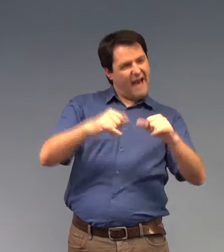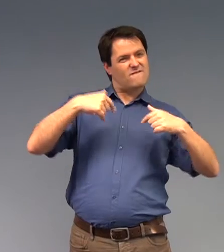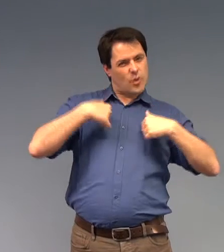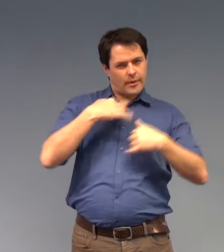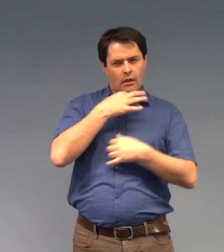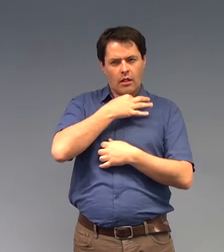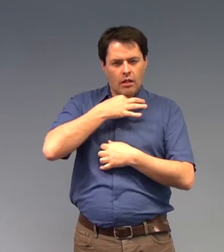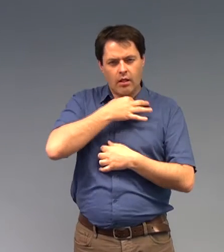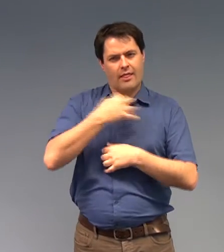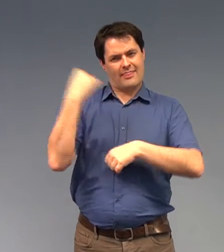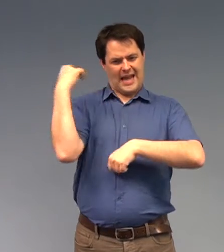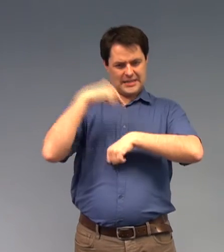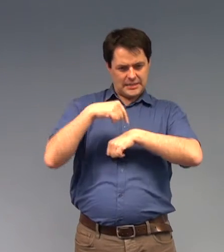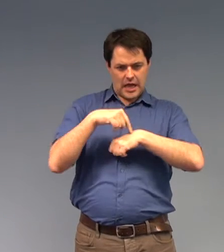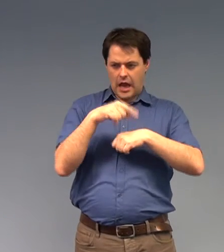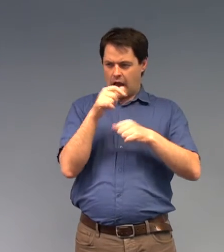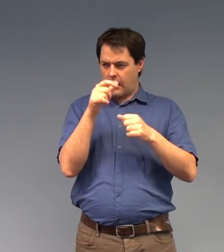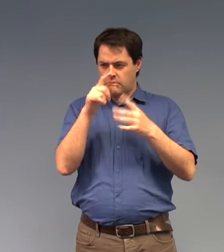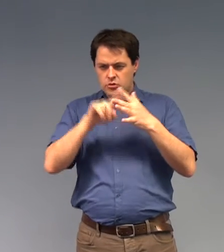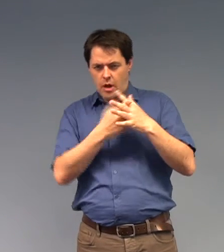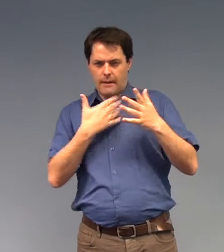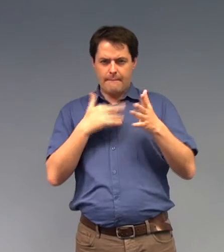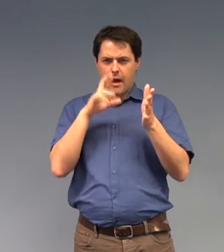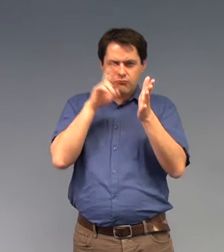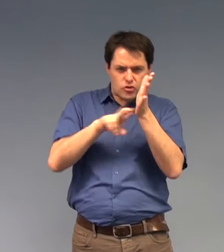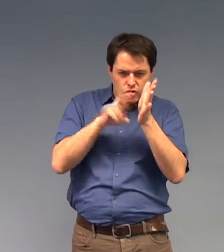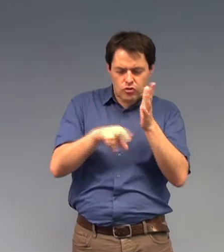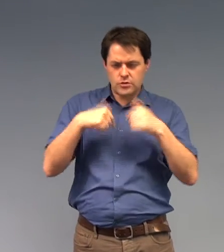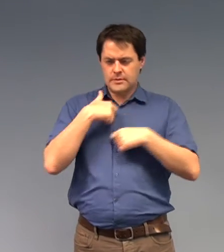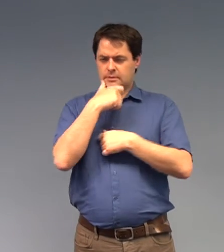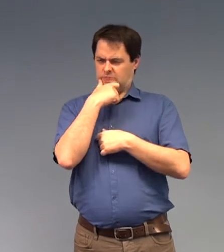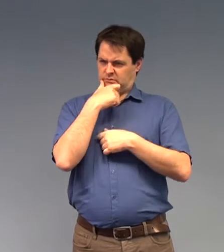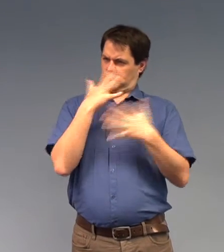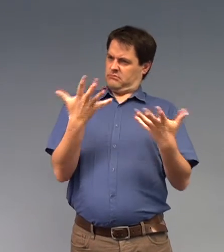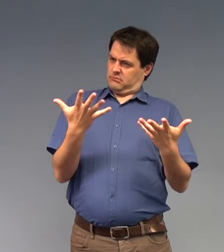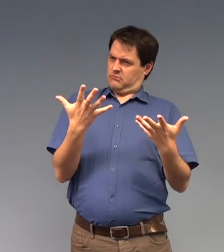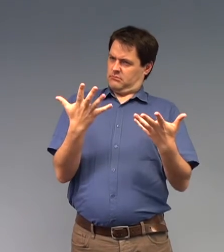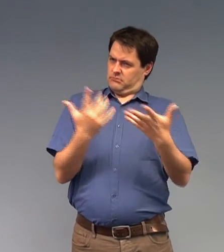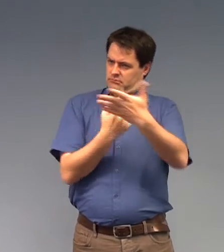has now become public in her role as an InVision worker.